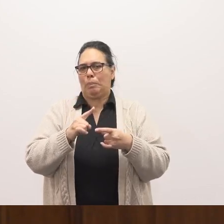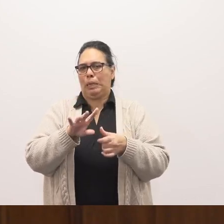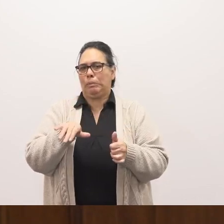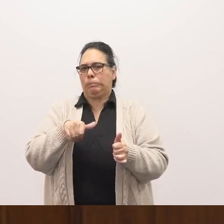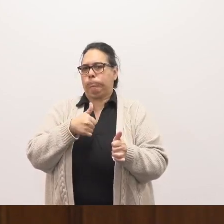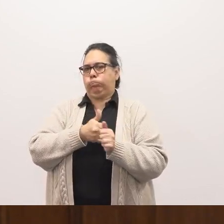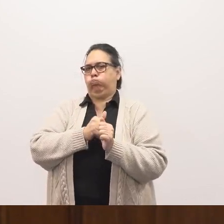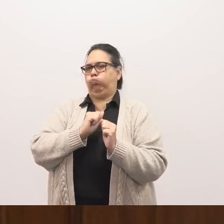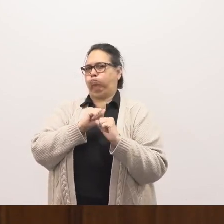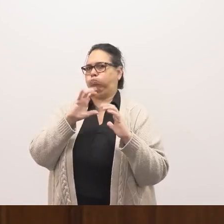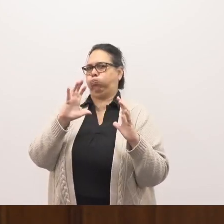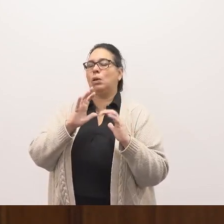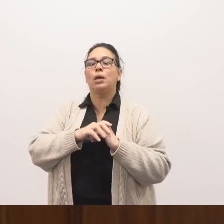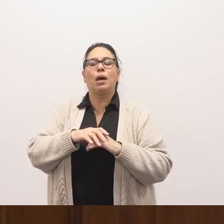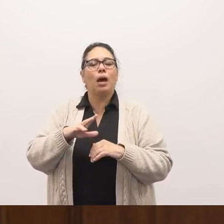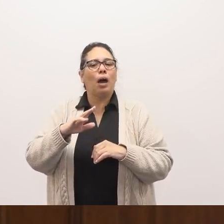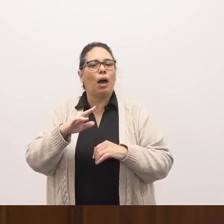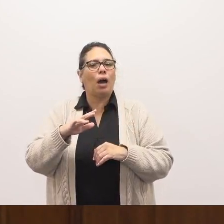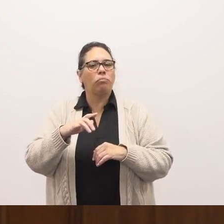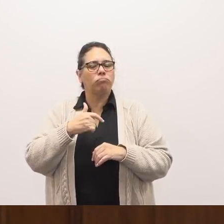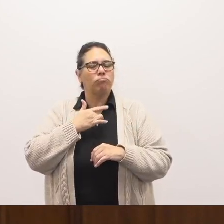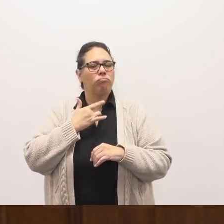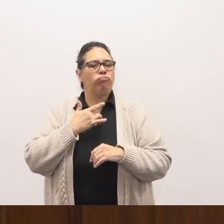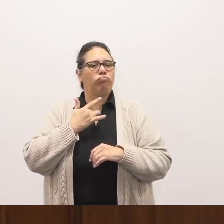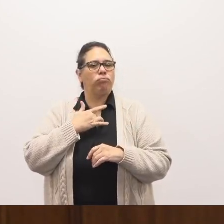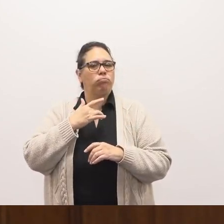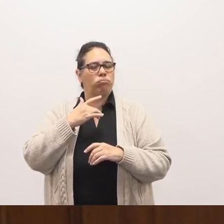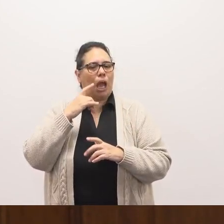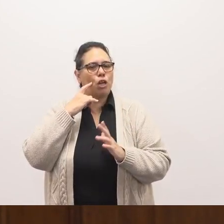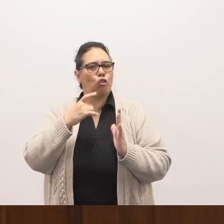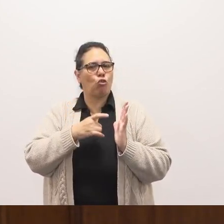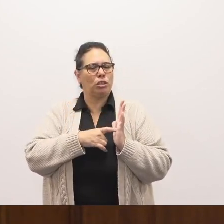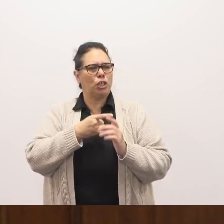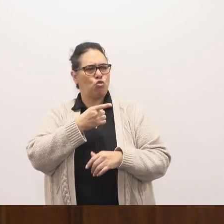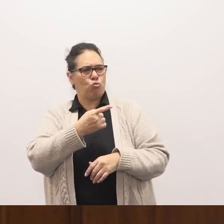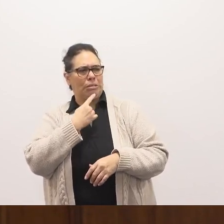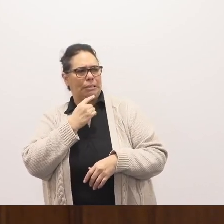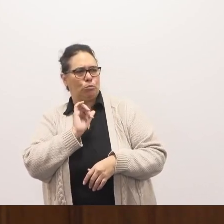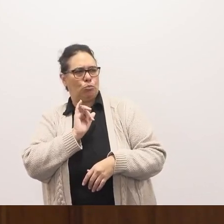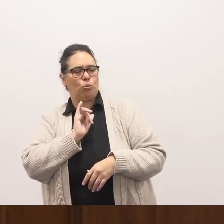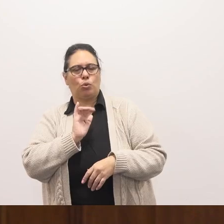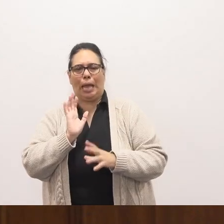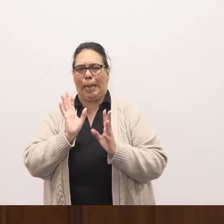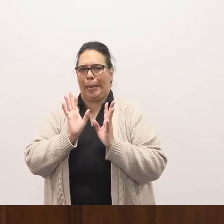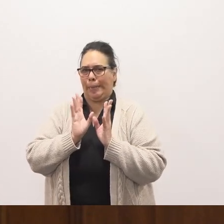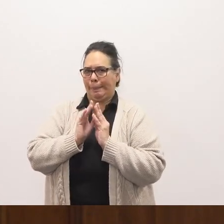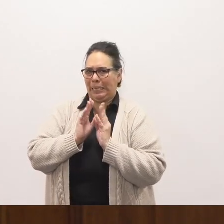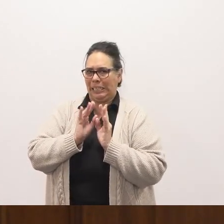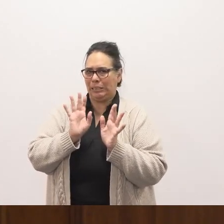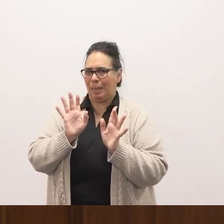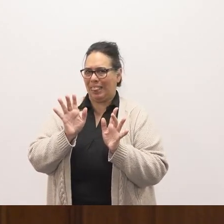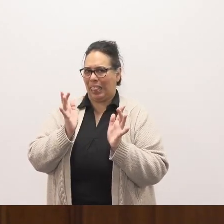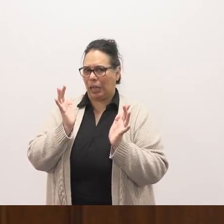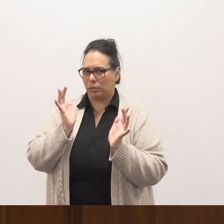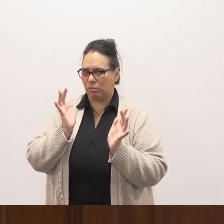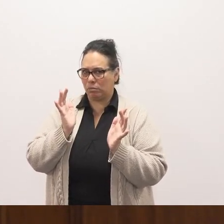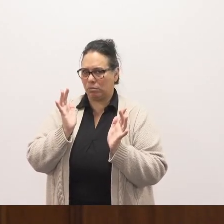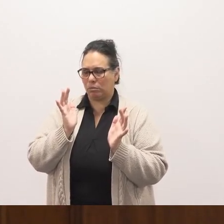I have noticed and I have felt, and you raised it today, Dr. Baker, that our meetings have been light in terms of content.